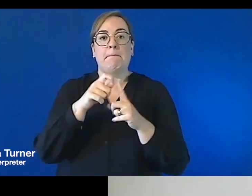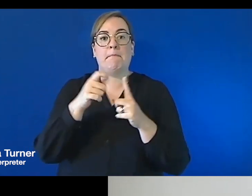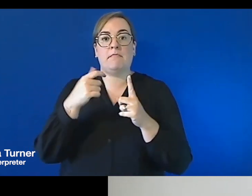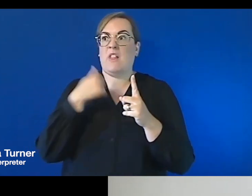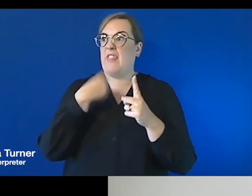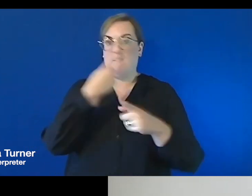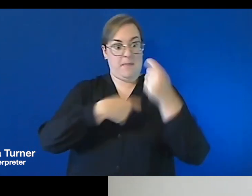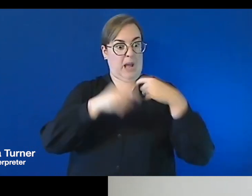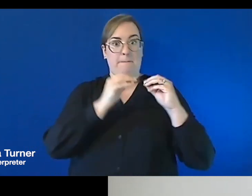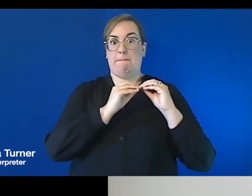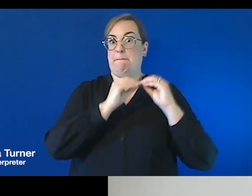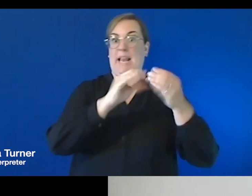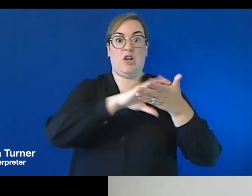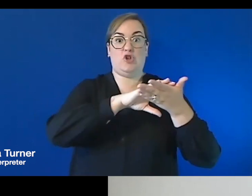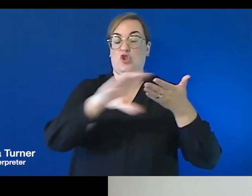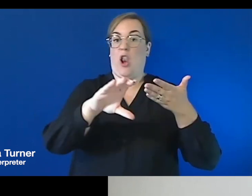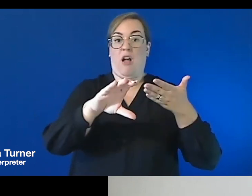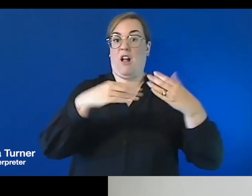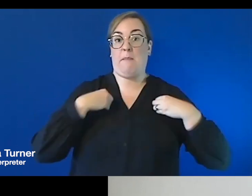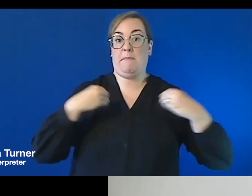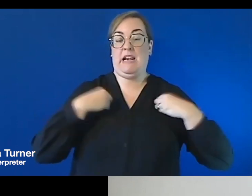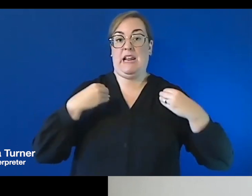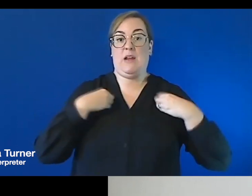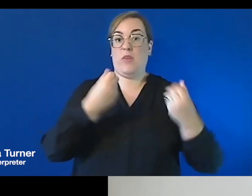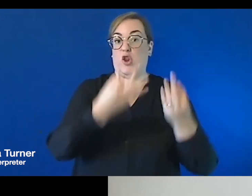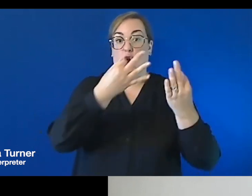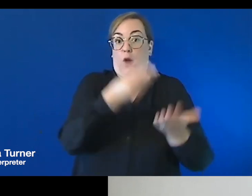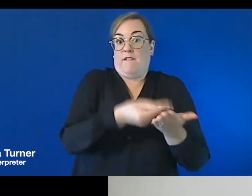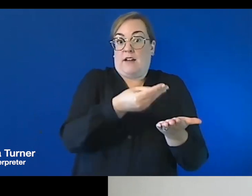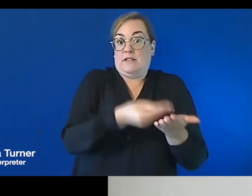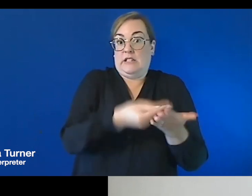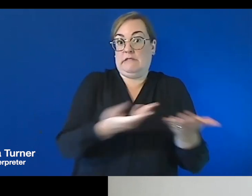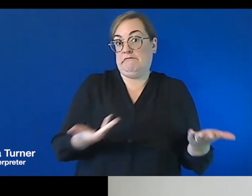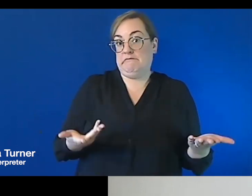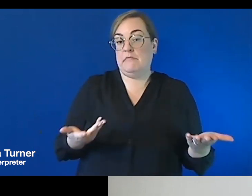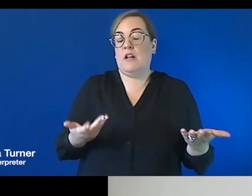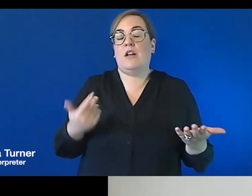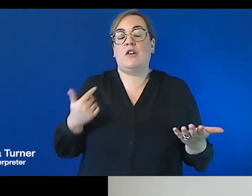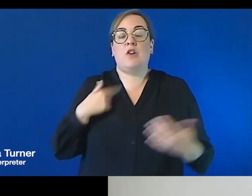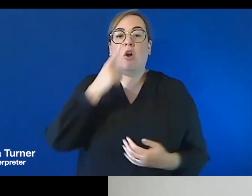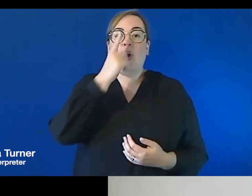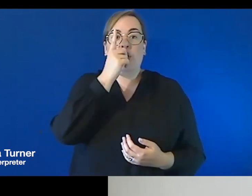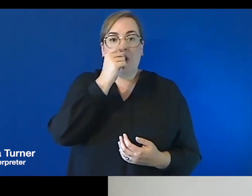even without any funding. So for sure it can be very difficult but there are many opportunities